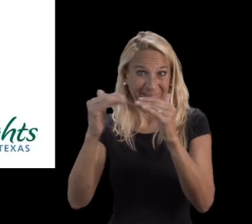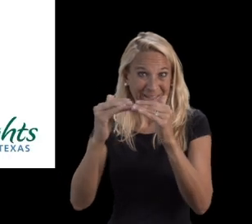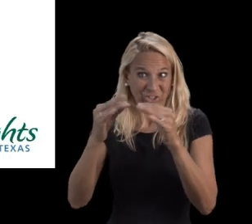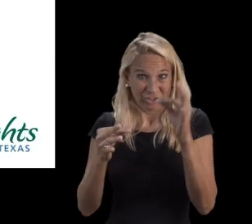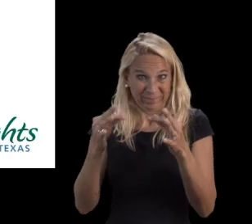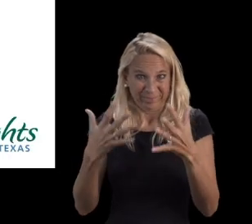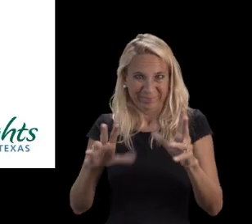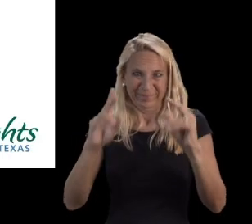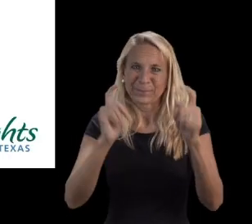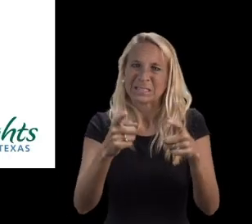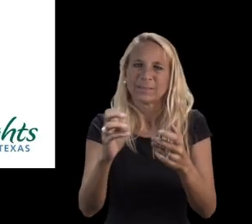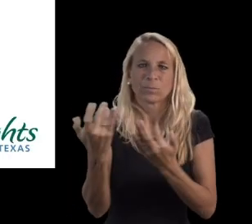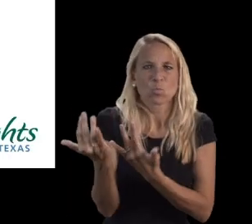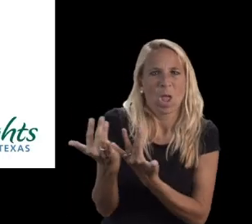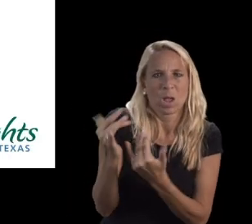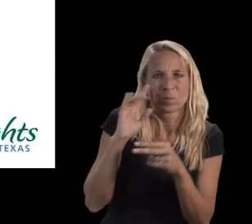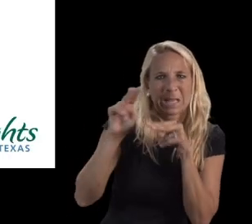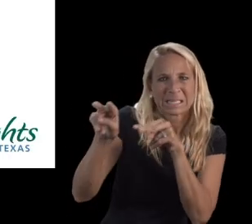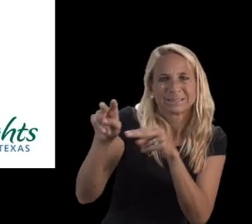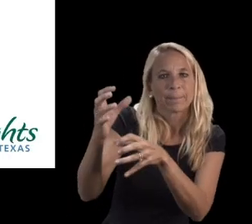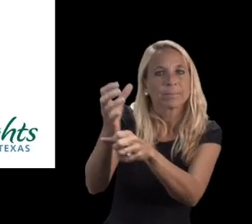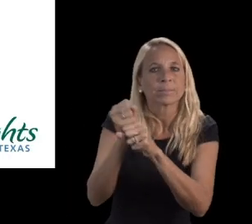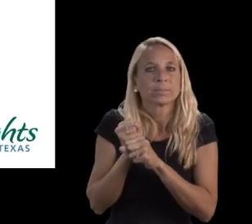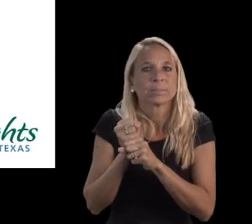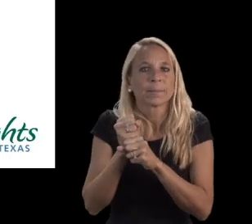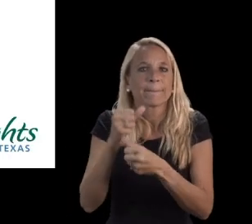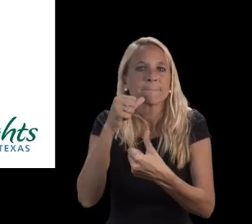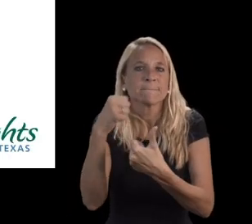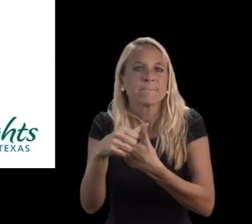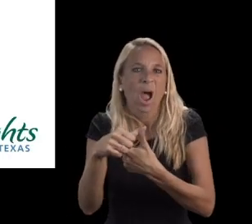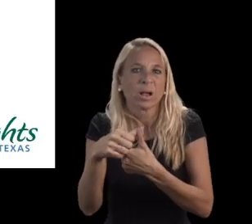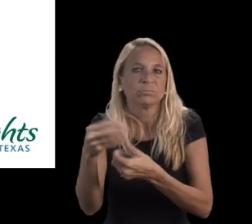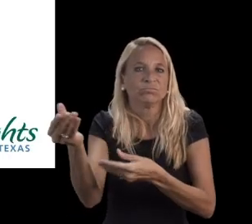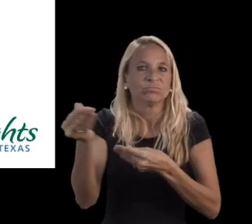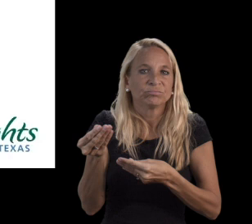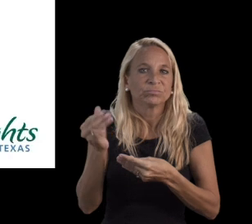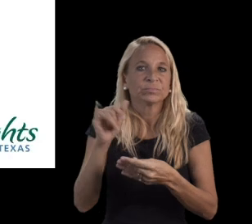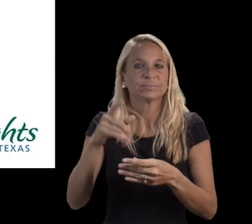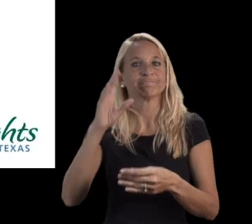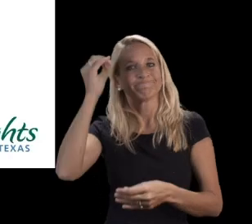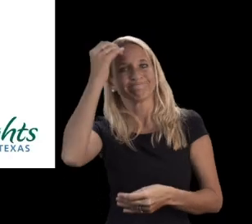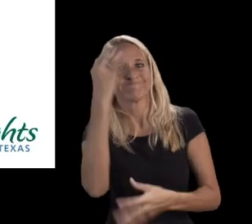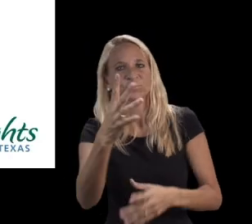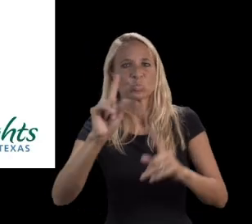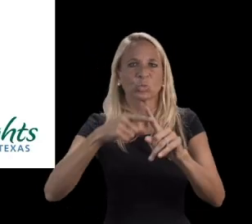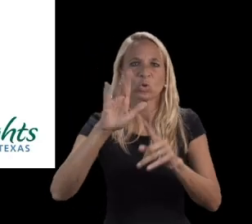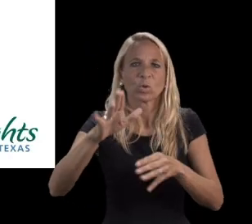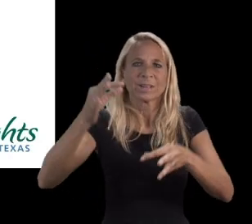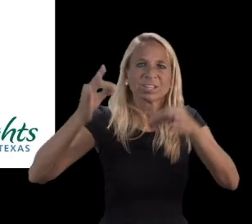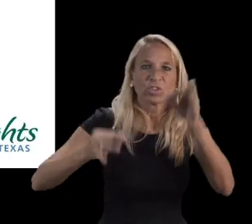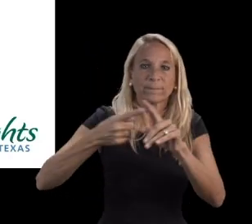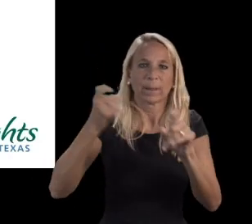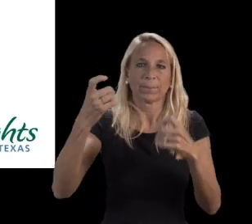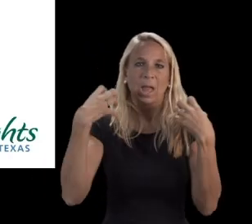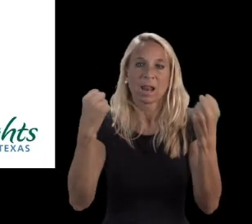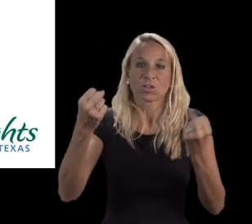you have to wait until you receive a via mail, an official fair hearing date notice from the Health and